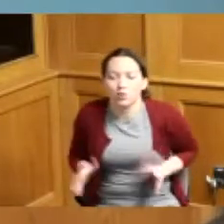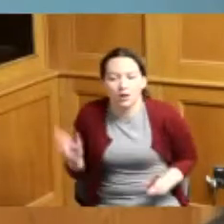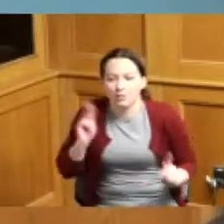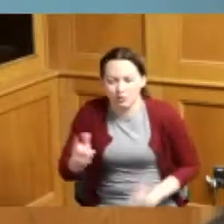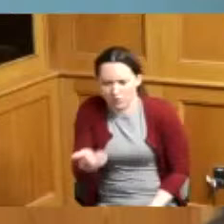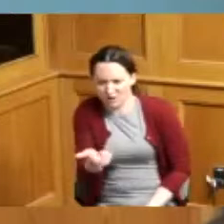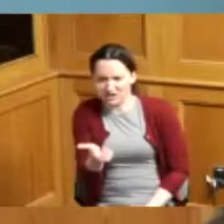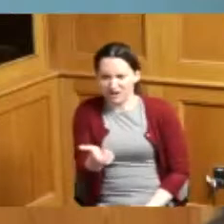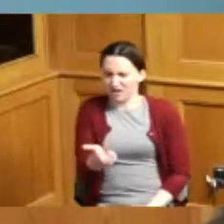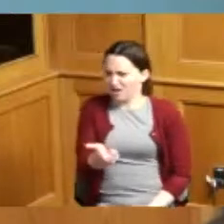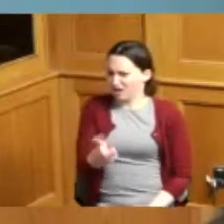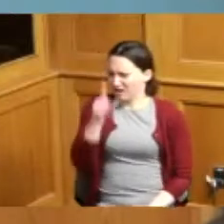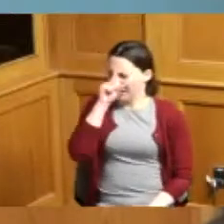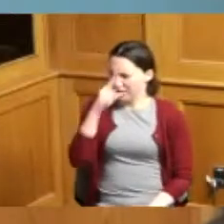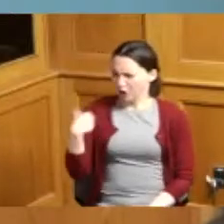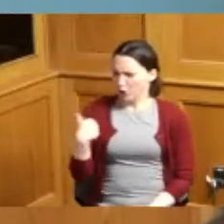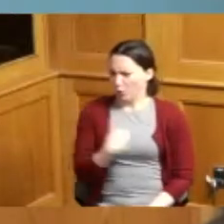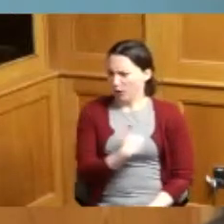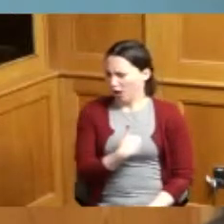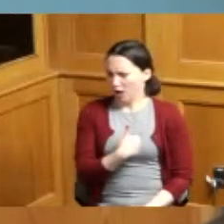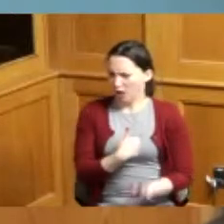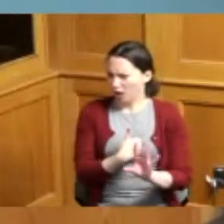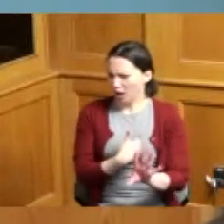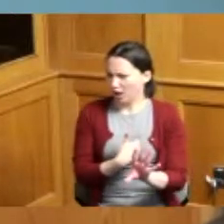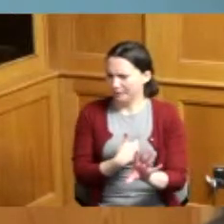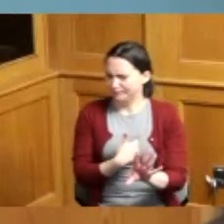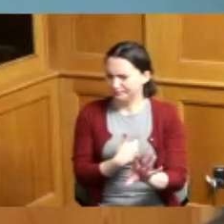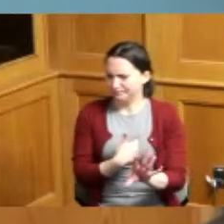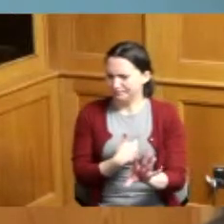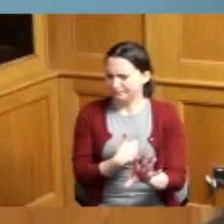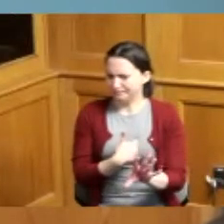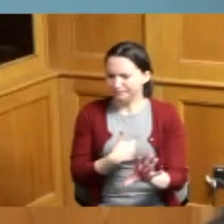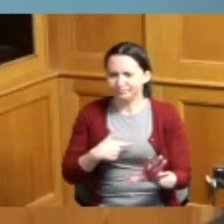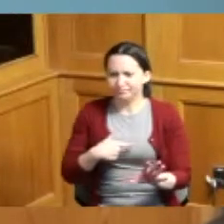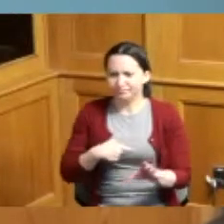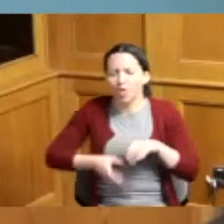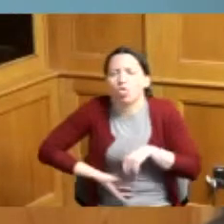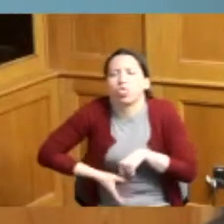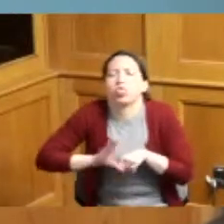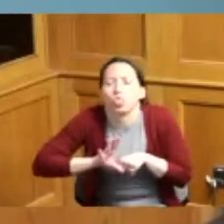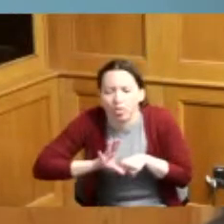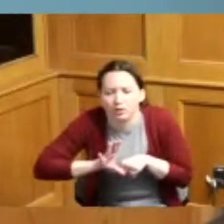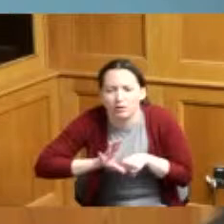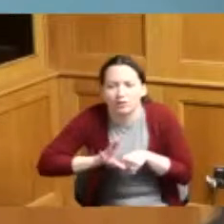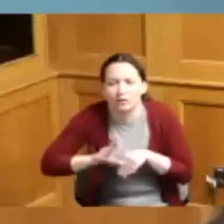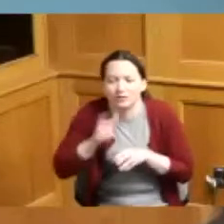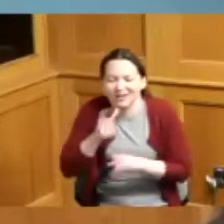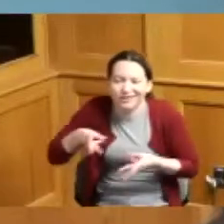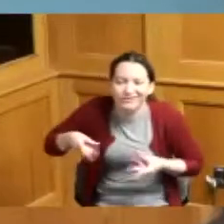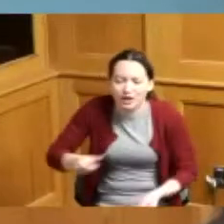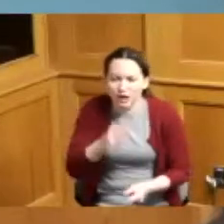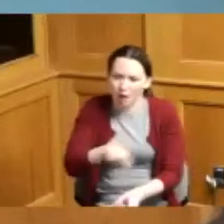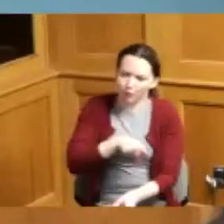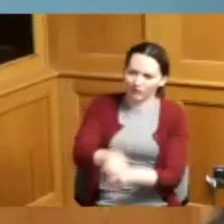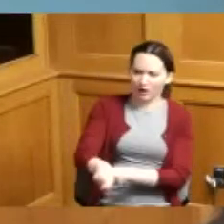watching to think that we're so um incompetent or inefficient or unprofessional that we would take a